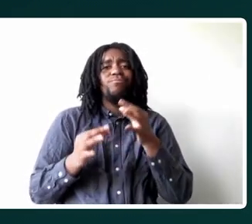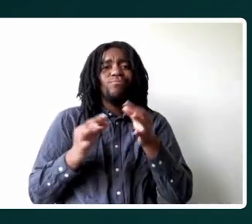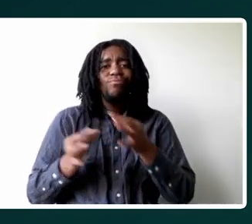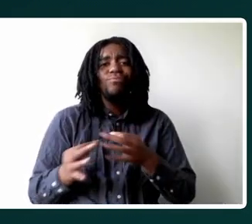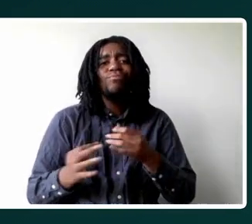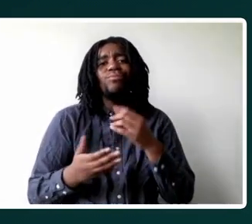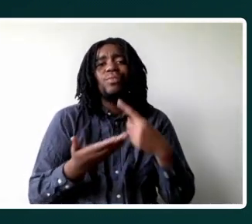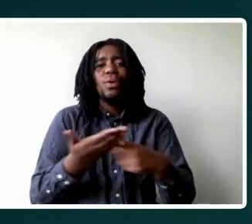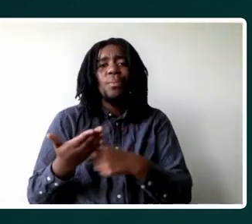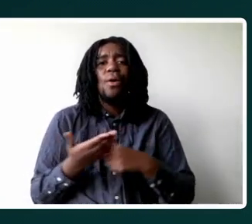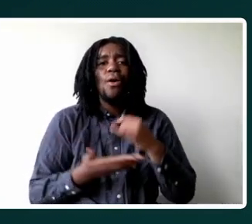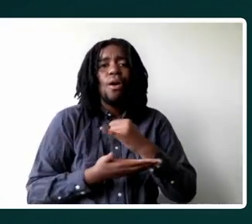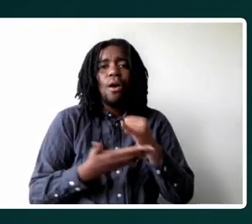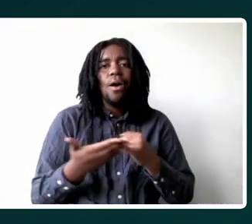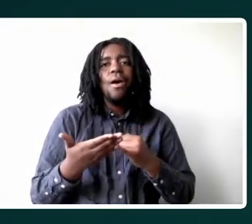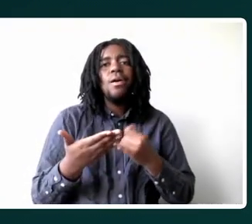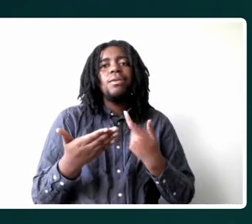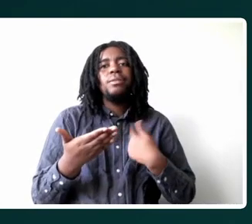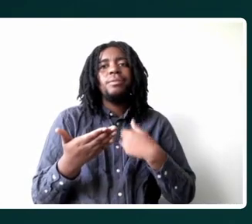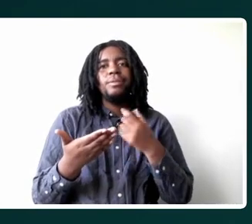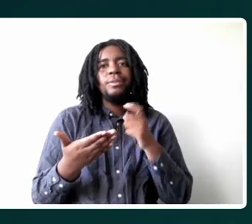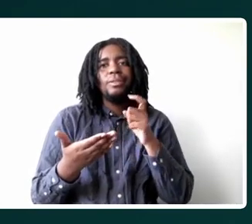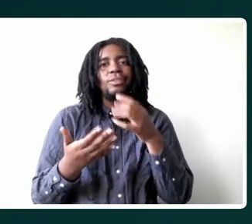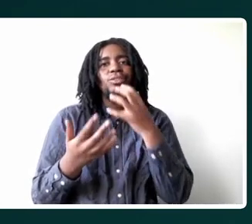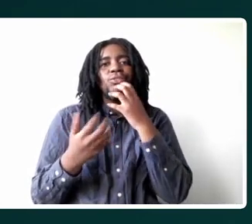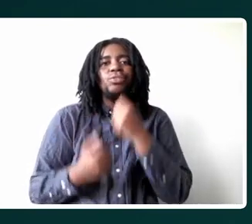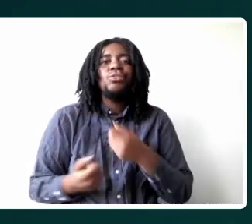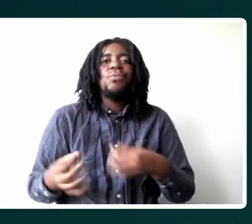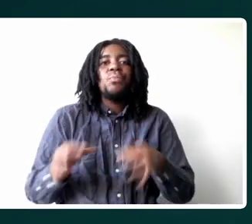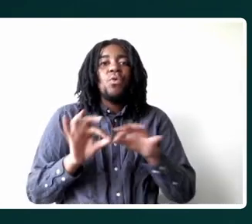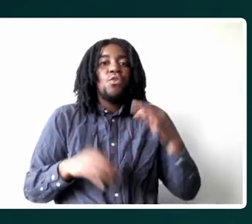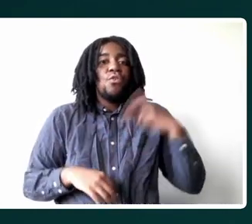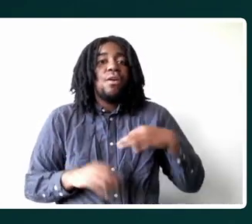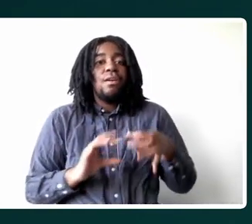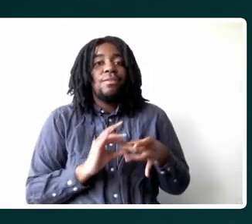more than we give ourselves credit for when it comes to art and realizing that and seeing the